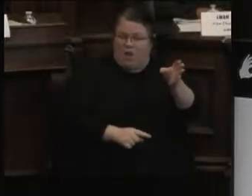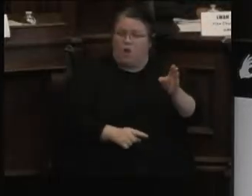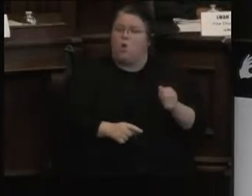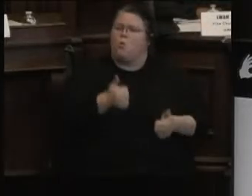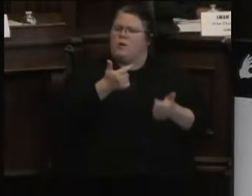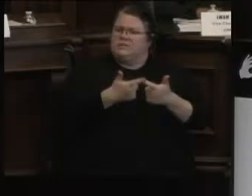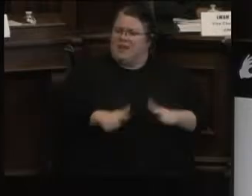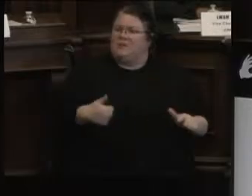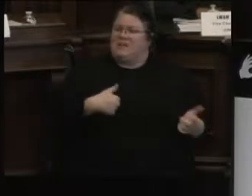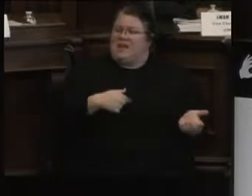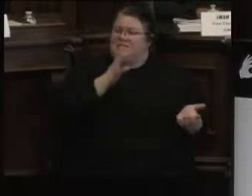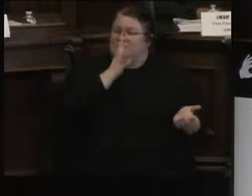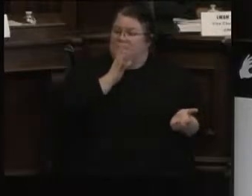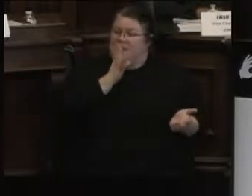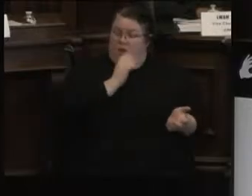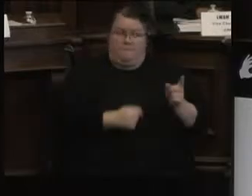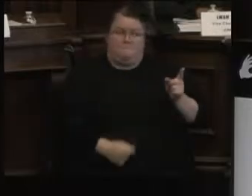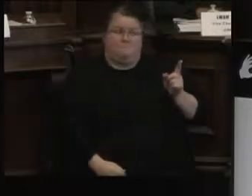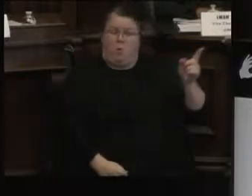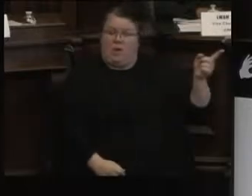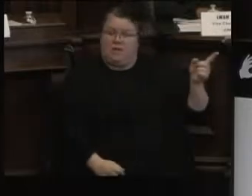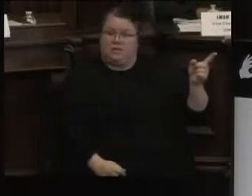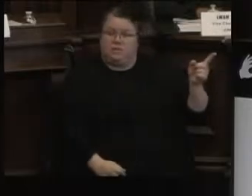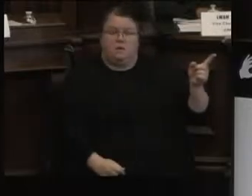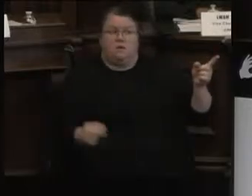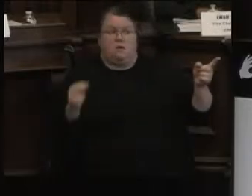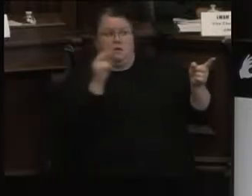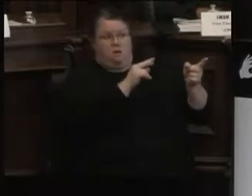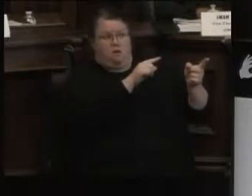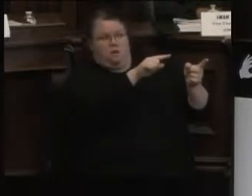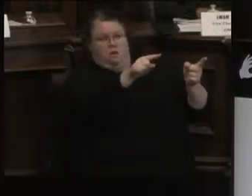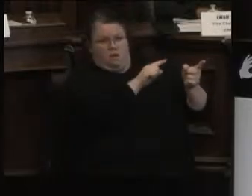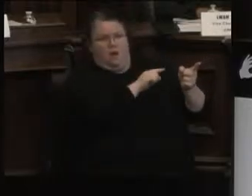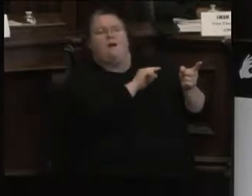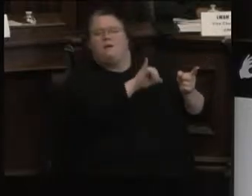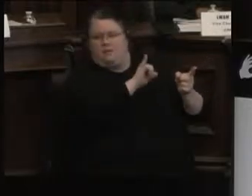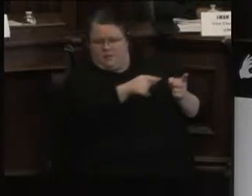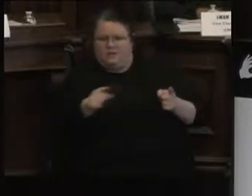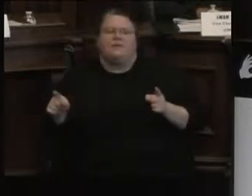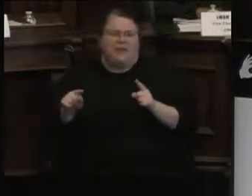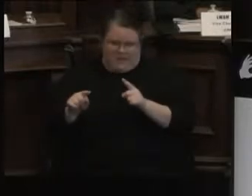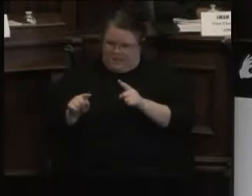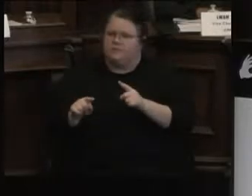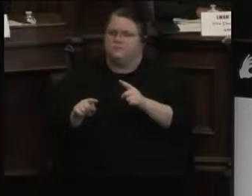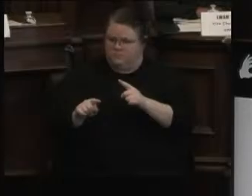every entrance big, so you can point to what language it is